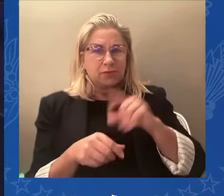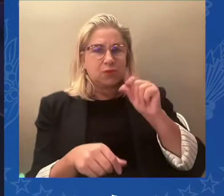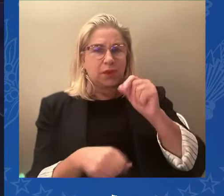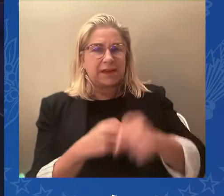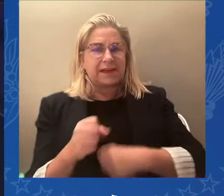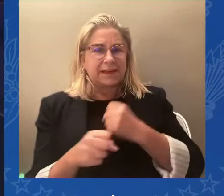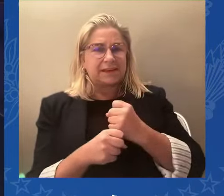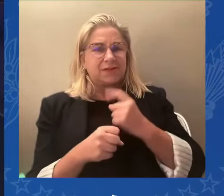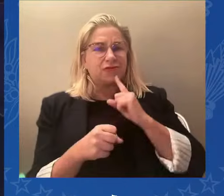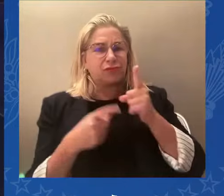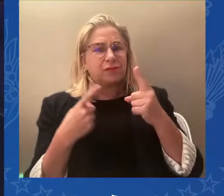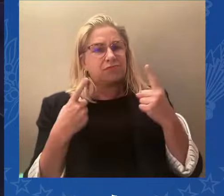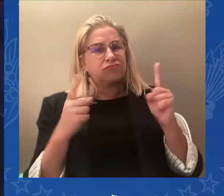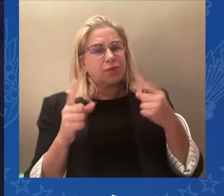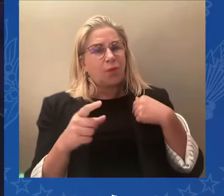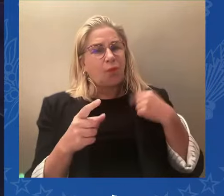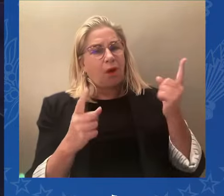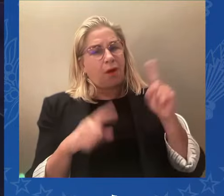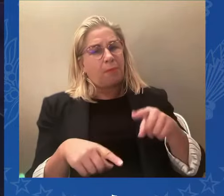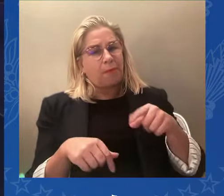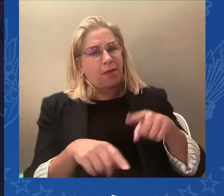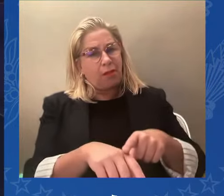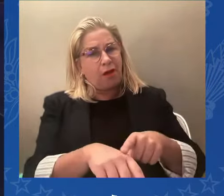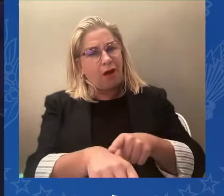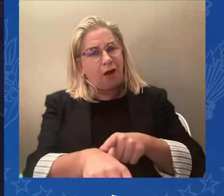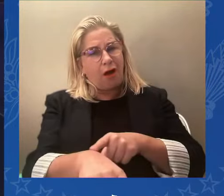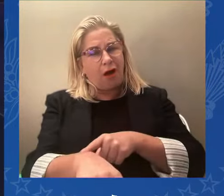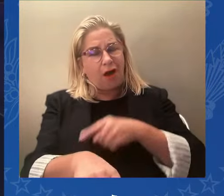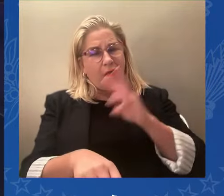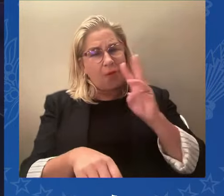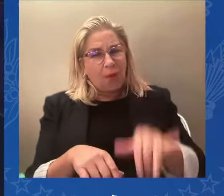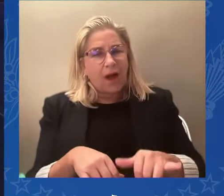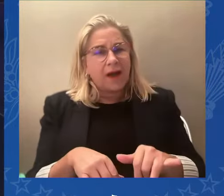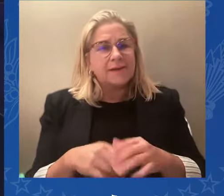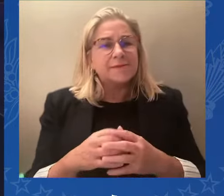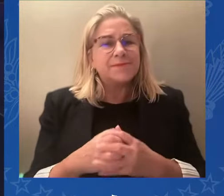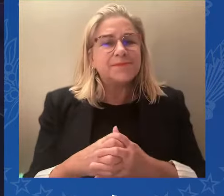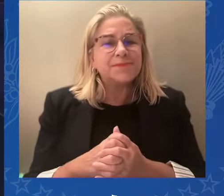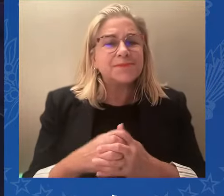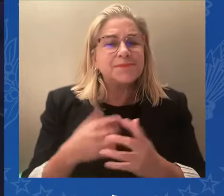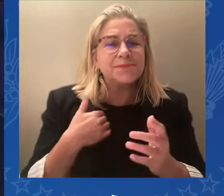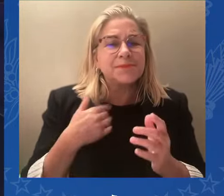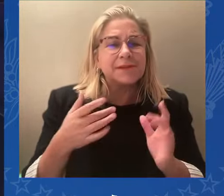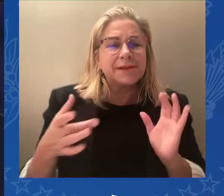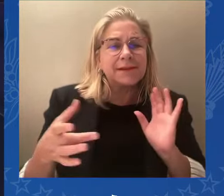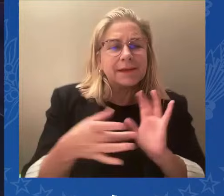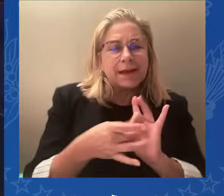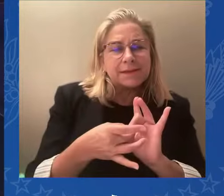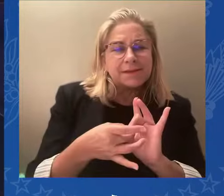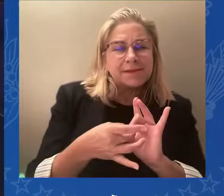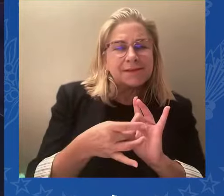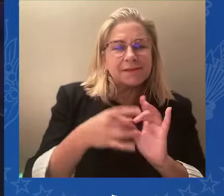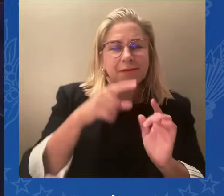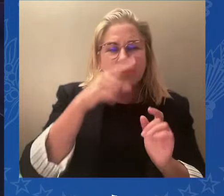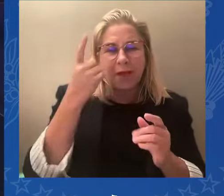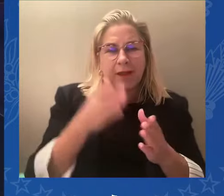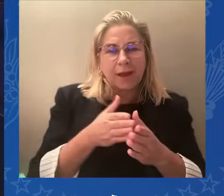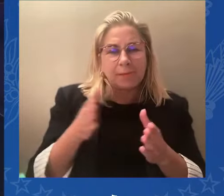by old highways and dis- -- disinvested decades ago. We’re removing every poisonous lead pipe in America